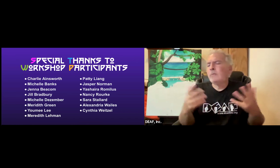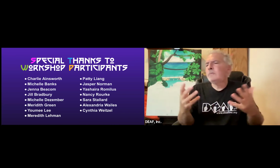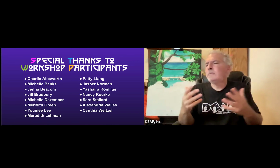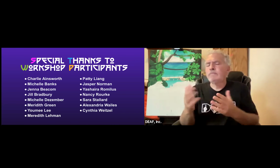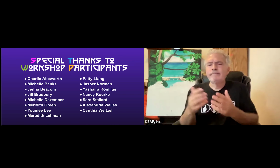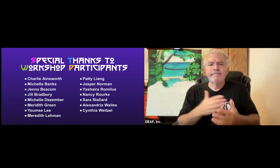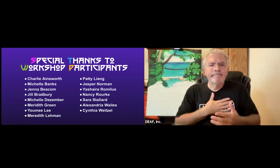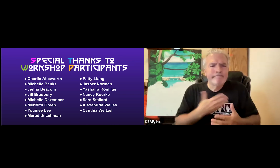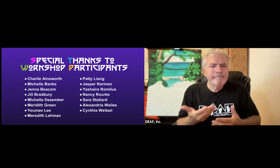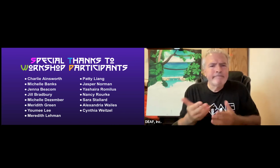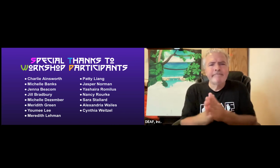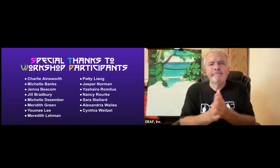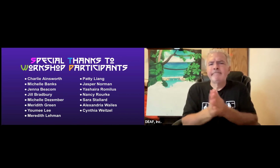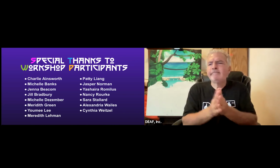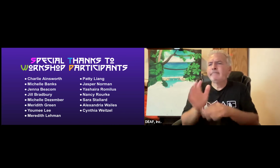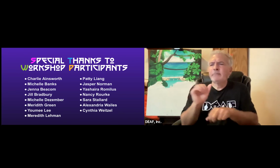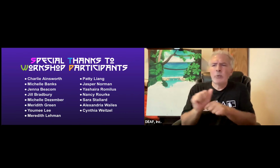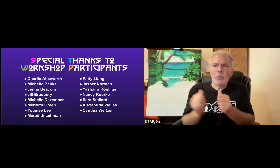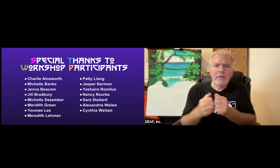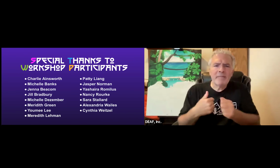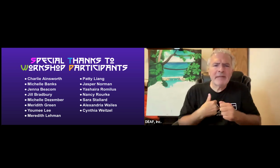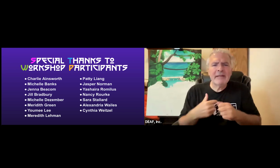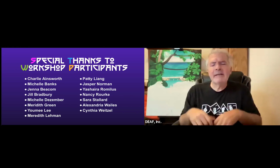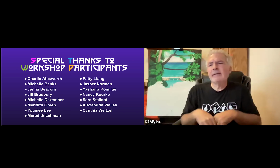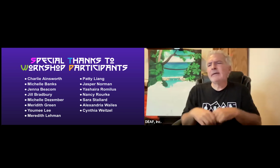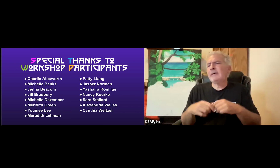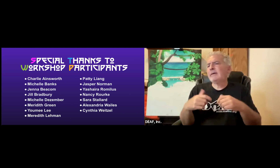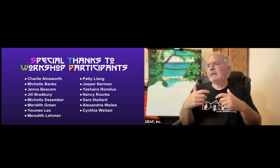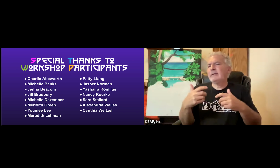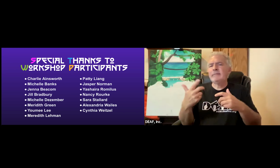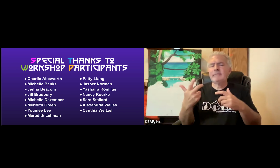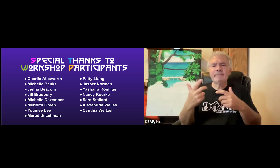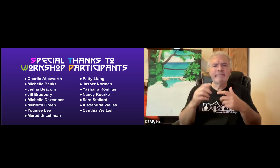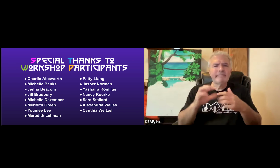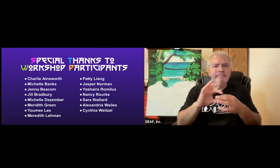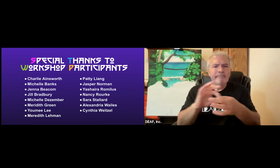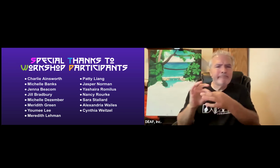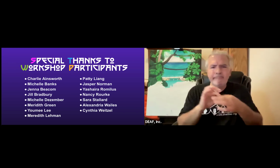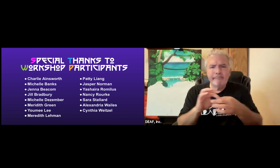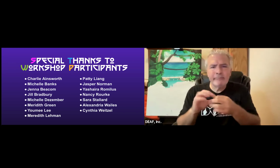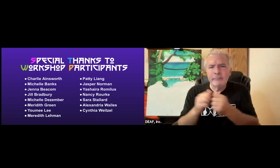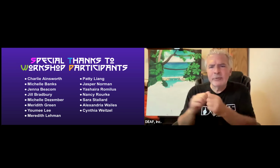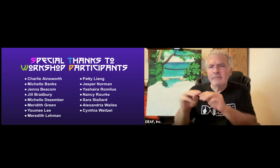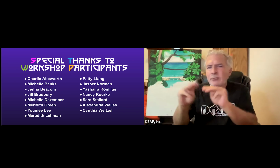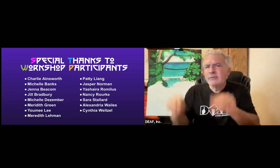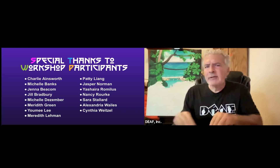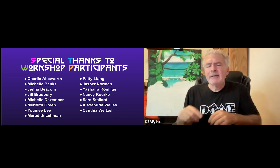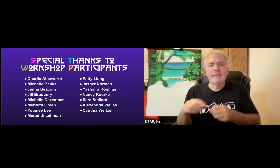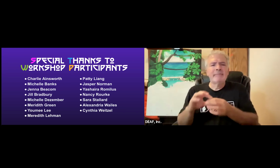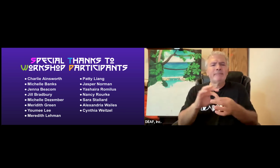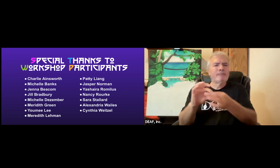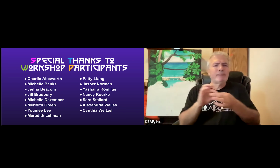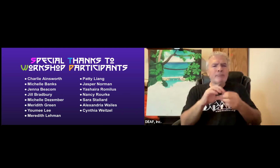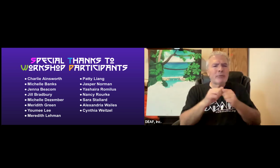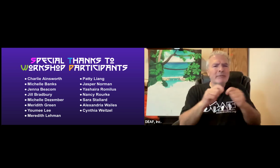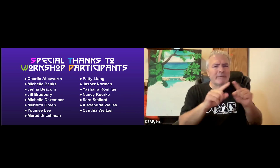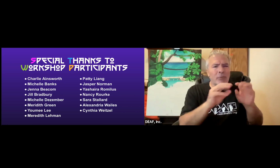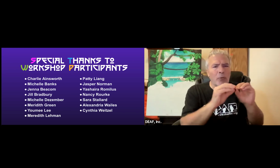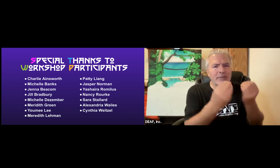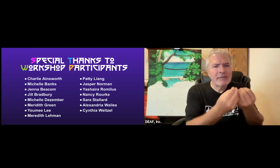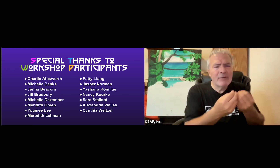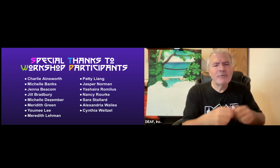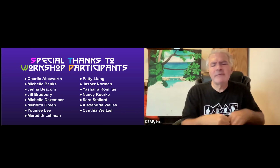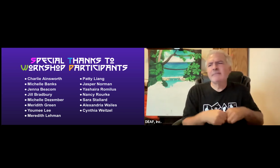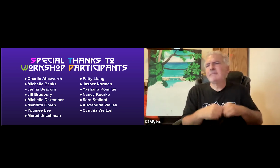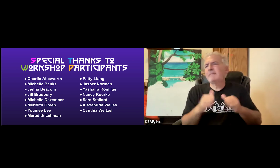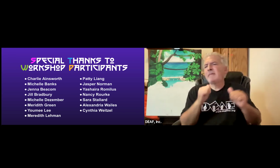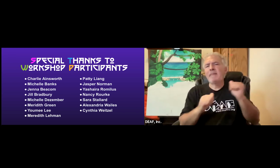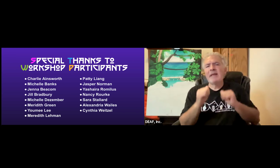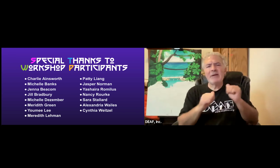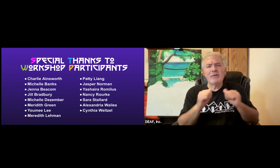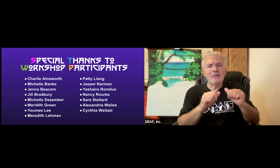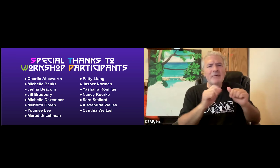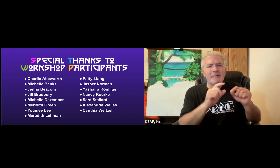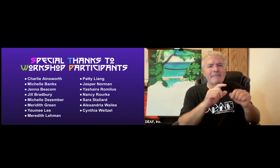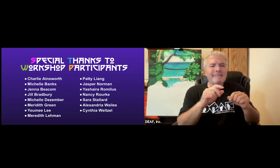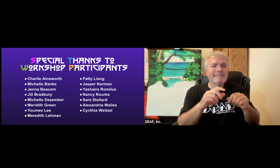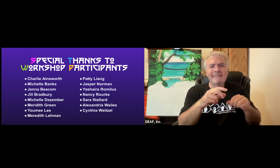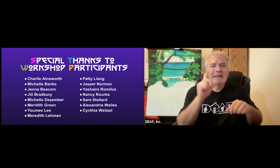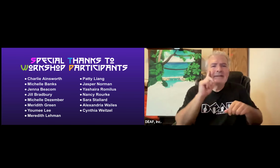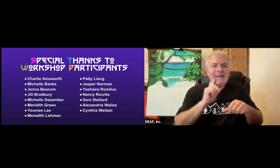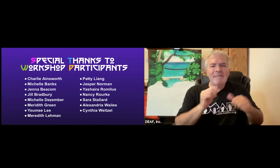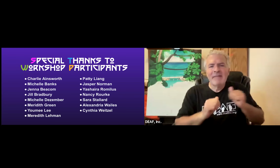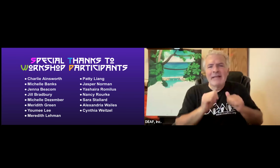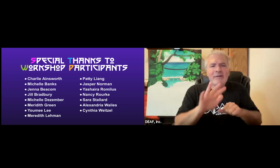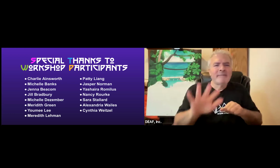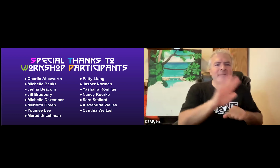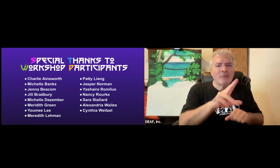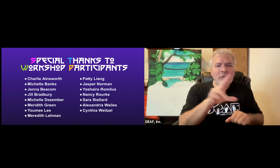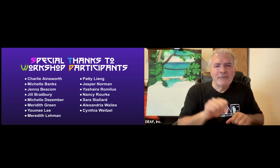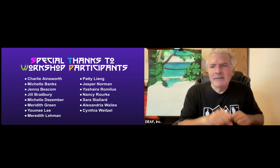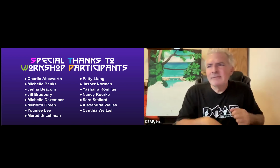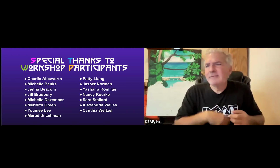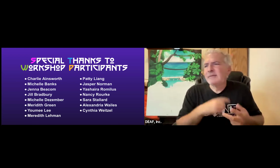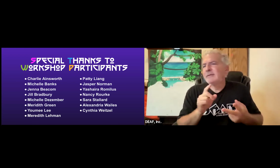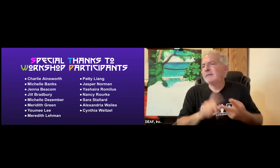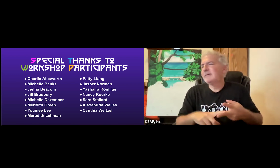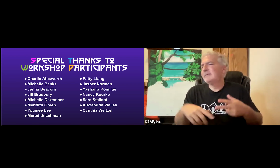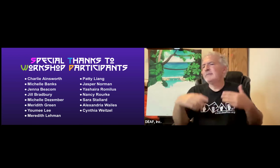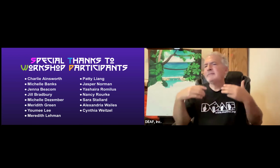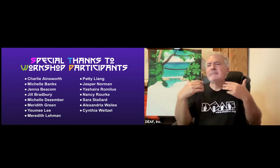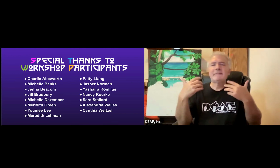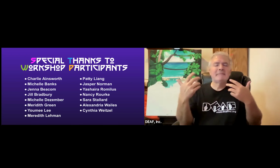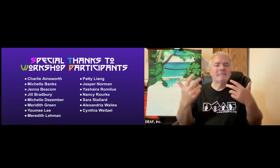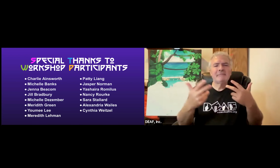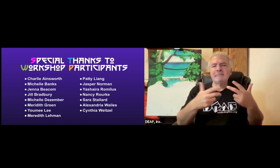Wonderful people. Who were so willing to help, the cooperation with the museum, with the different organizations, the theater -- Deaf theater groups all over the United States.